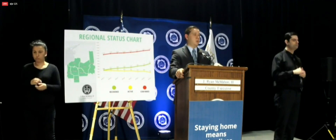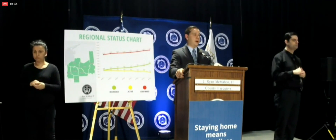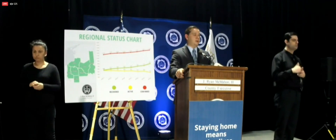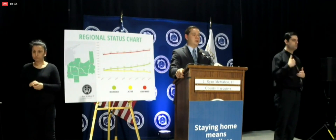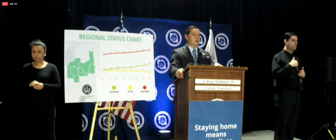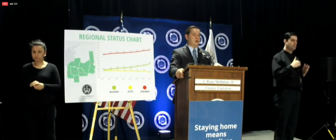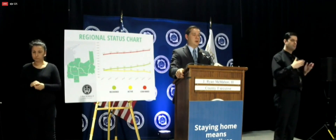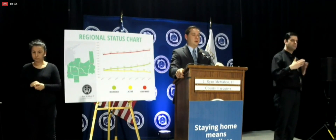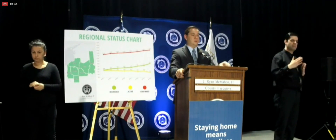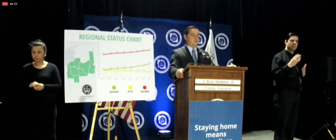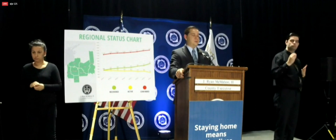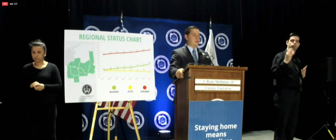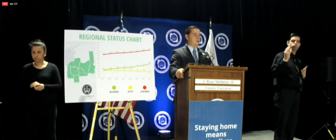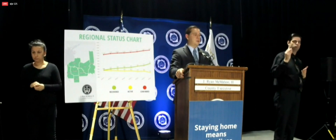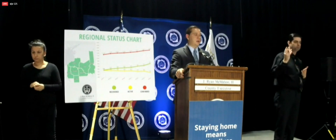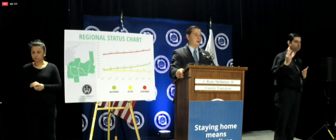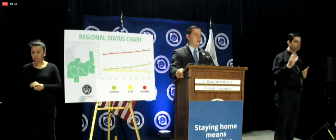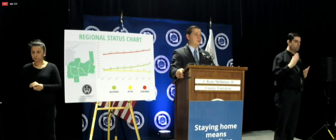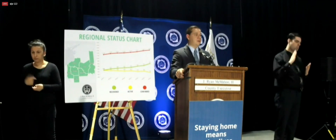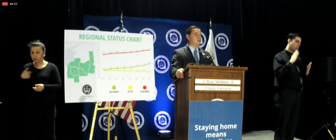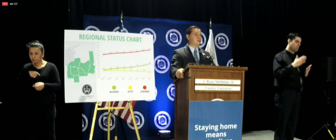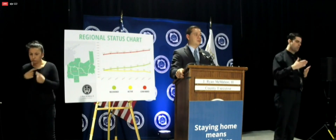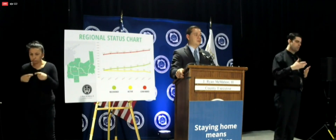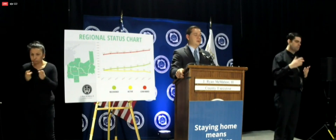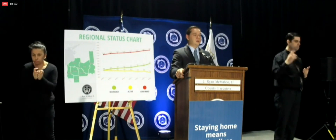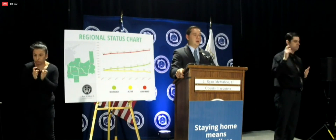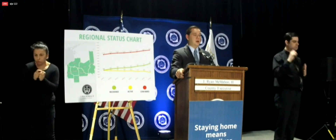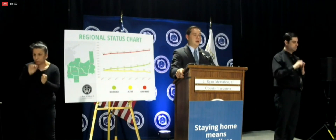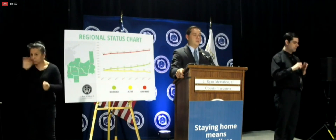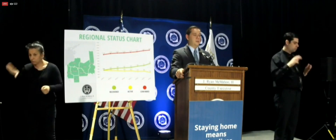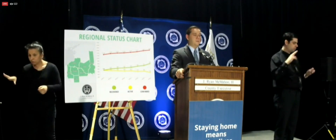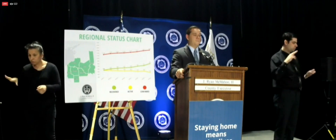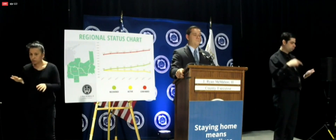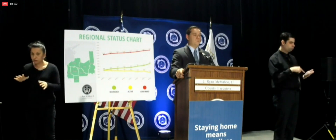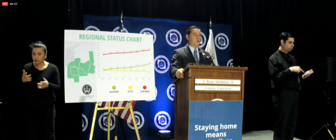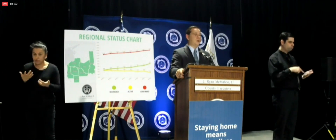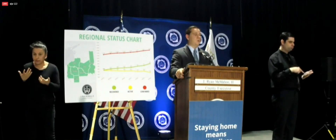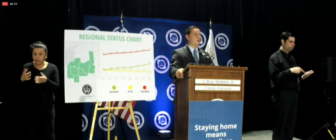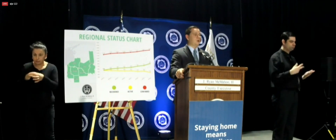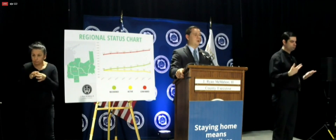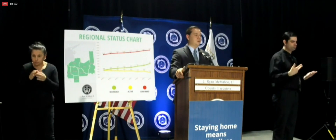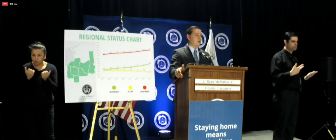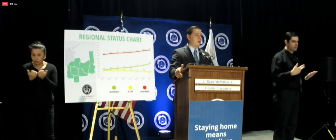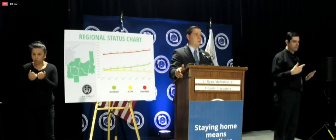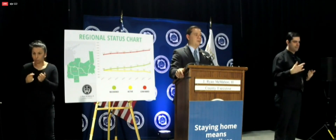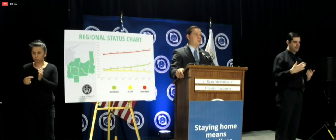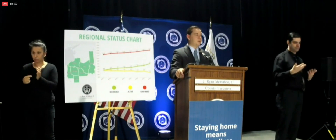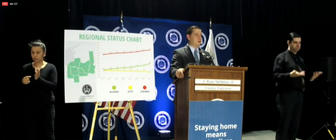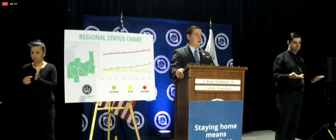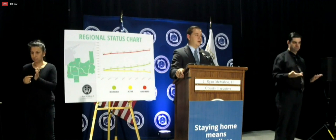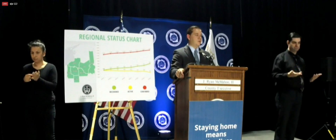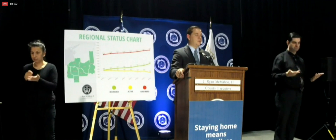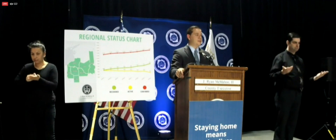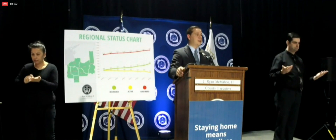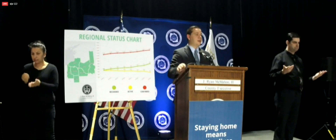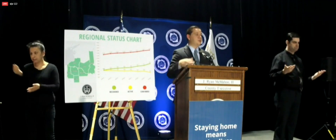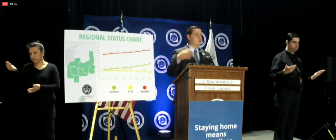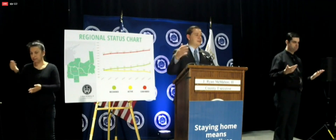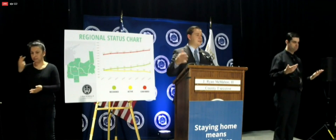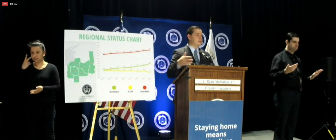SO, WE HAVE OUR CONVERSATIONS COMING ONE OUR PLAN, THEN WE WANT THE STATE TO LOOK IT A AND